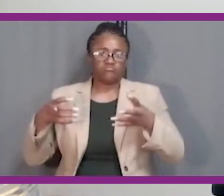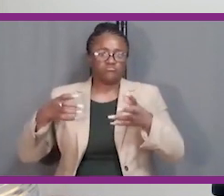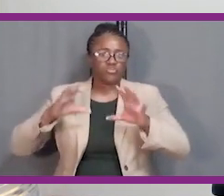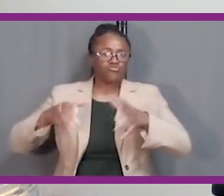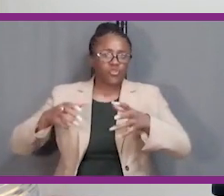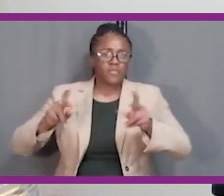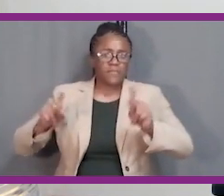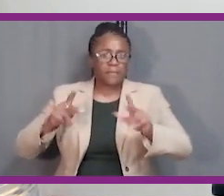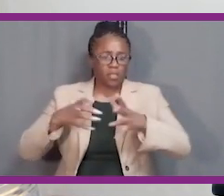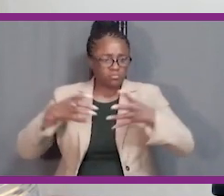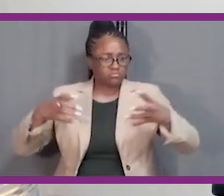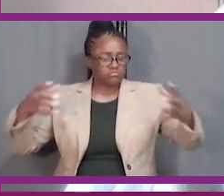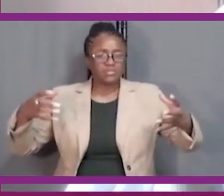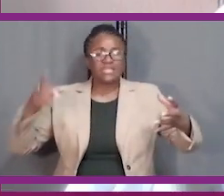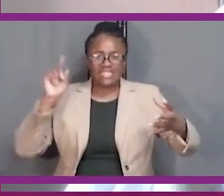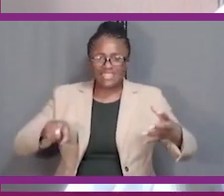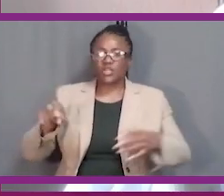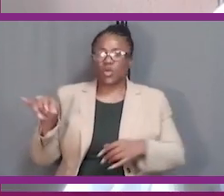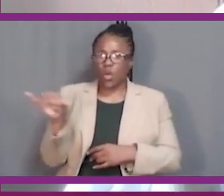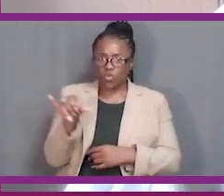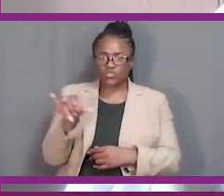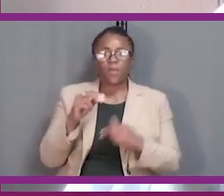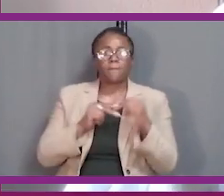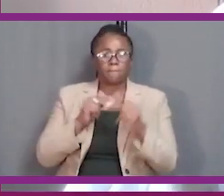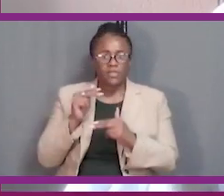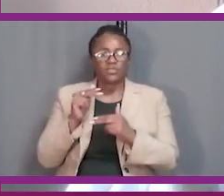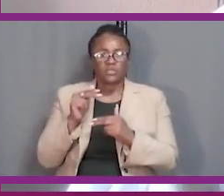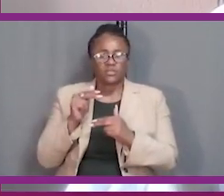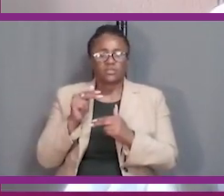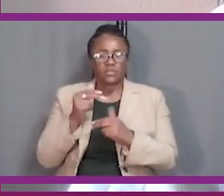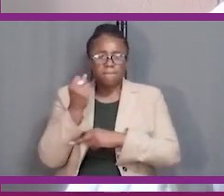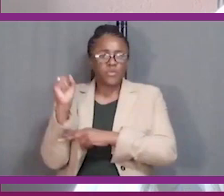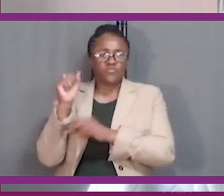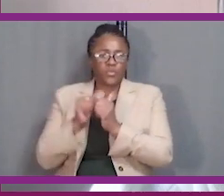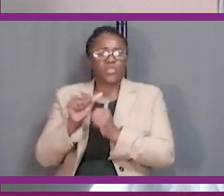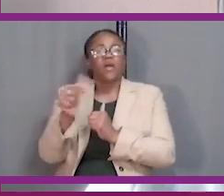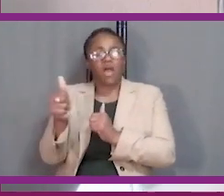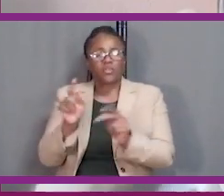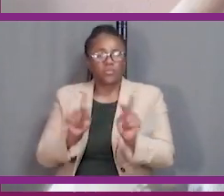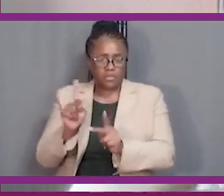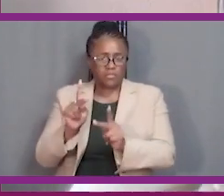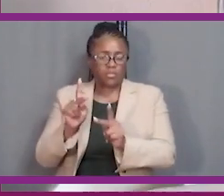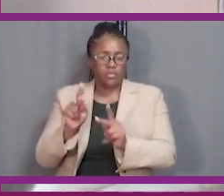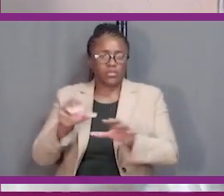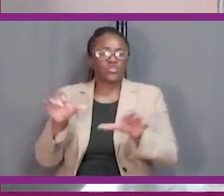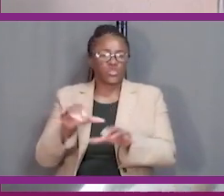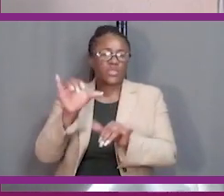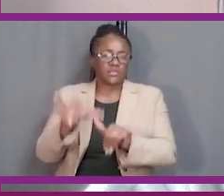folks who are doing the same thing. Moya Shpuntoff: Absolutely. I think especially when we're talking about the ways that oppression intersects,